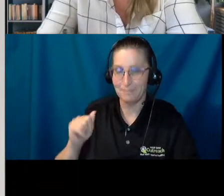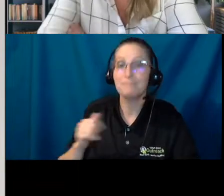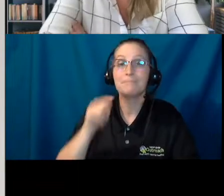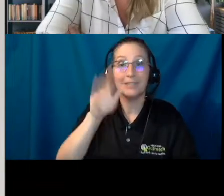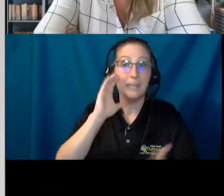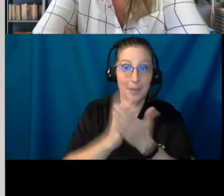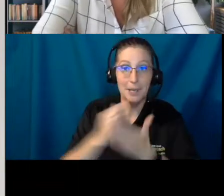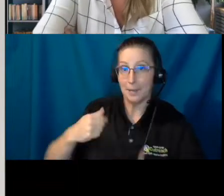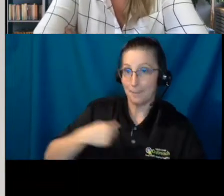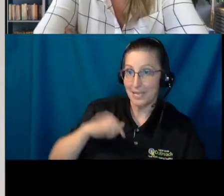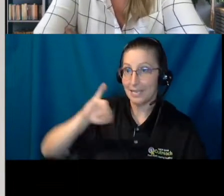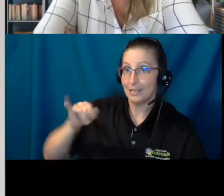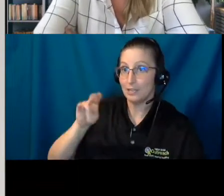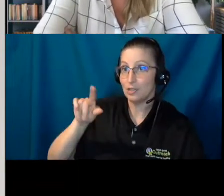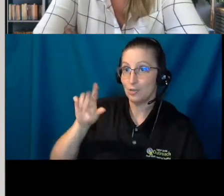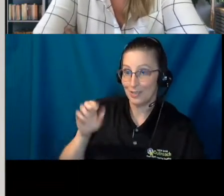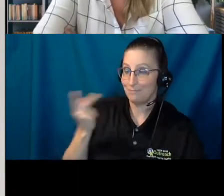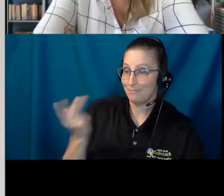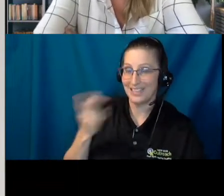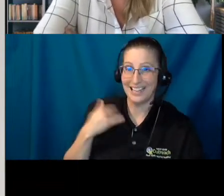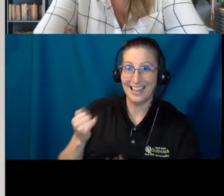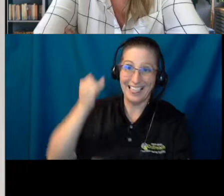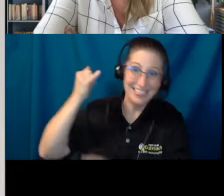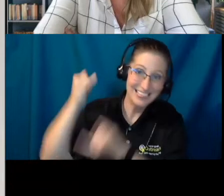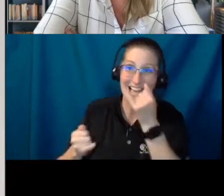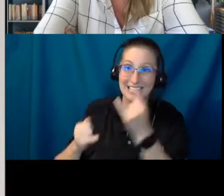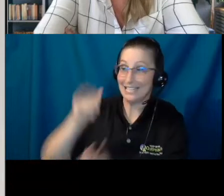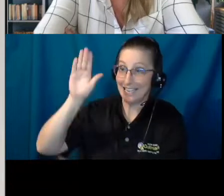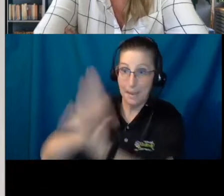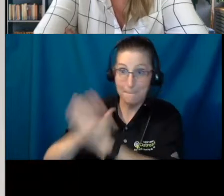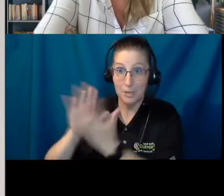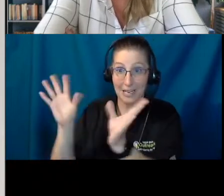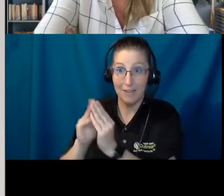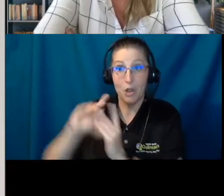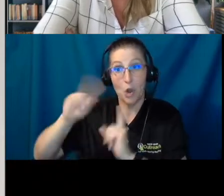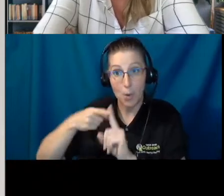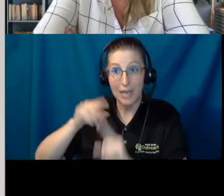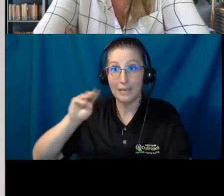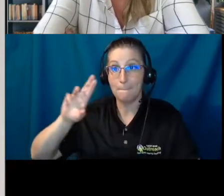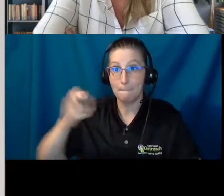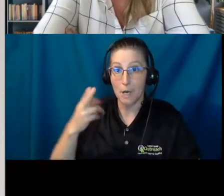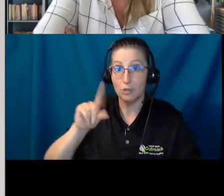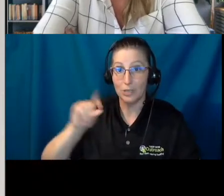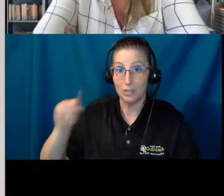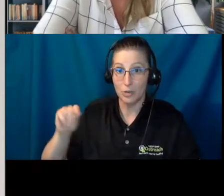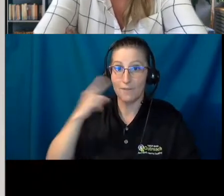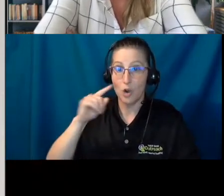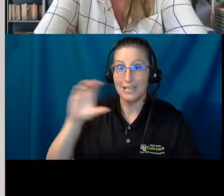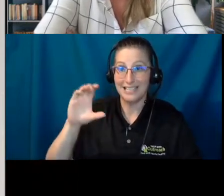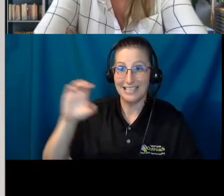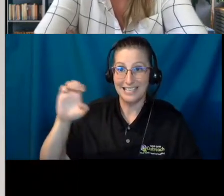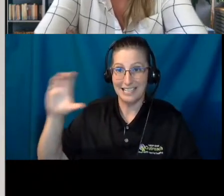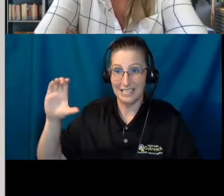our last in-person conference in March 2020 at CEC right before like a couple of weeks